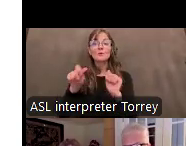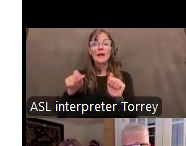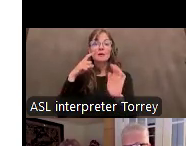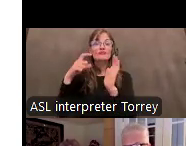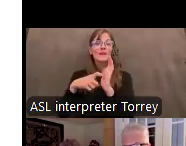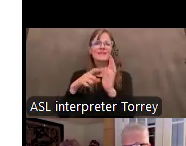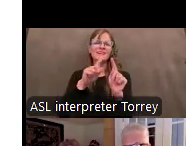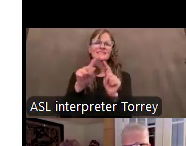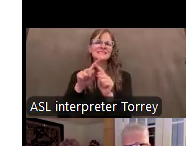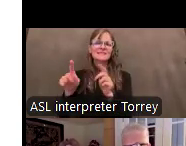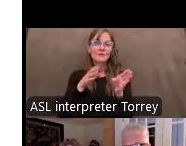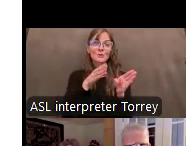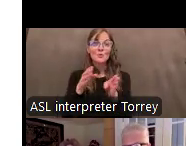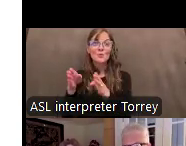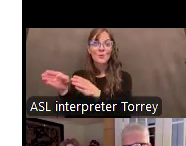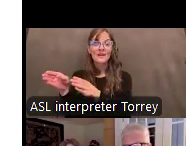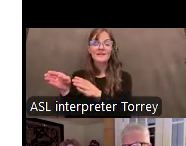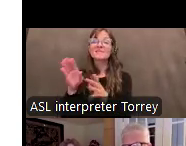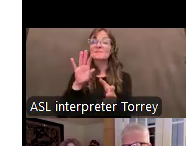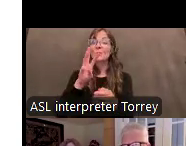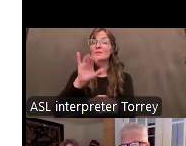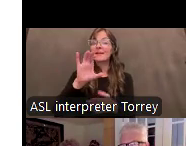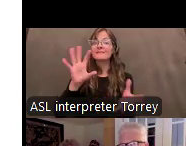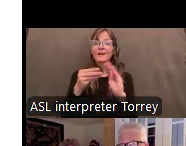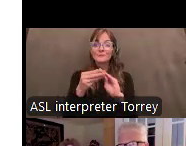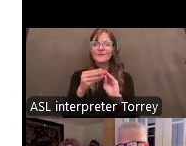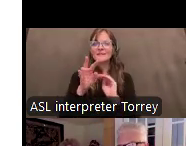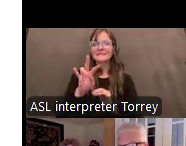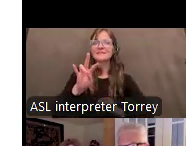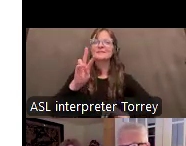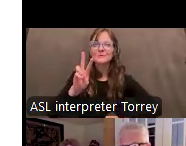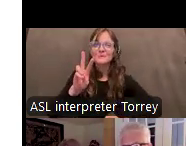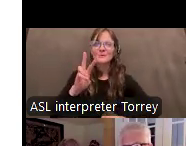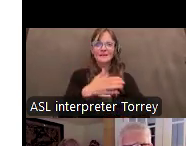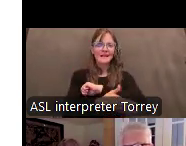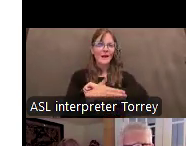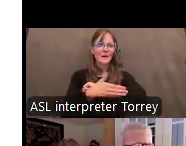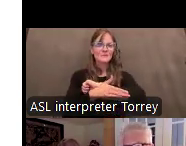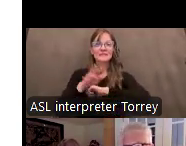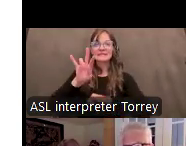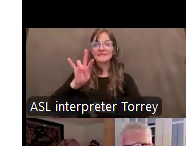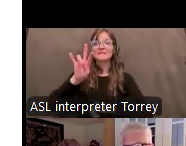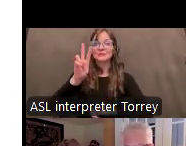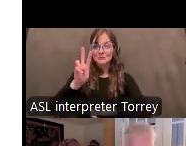We have 72 counties in Wisconsin and we want everyone in Wisconsin to know they can partake in this program.